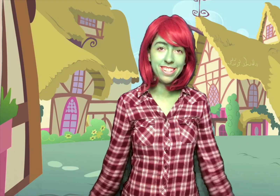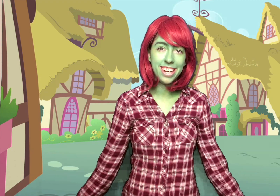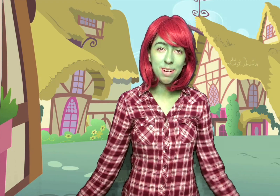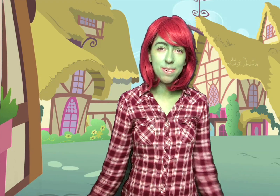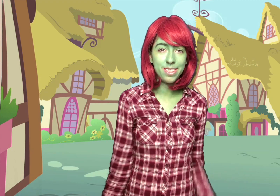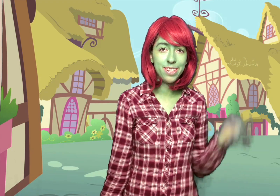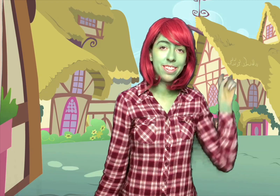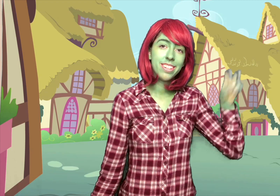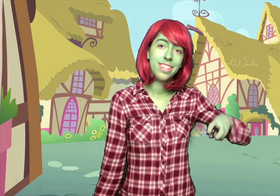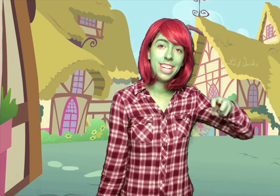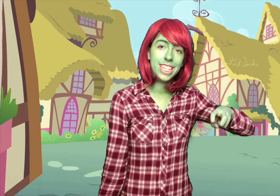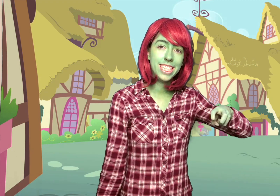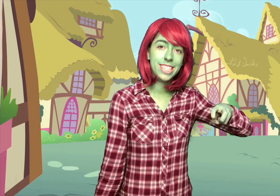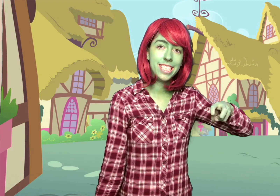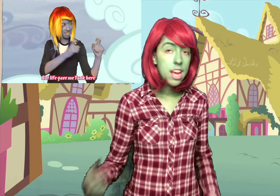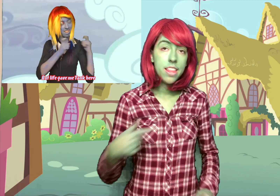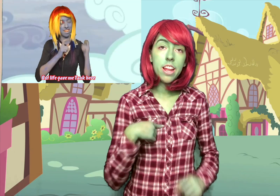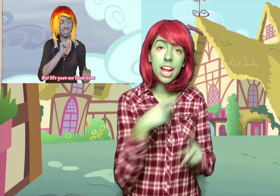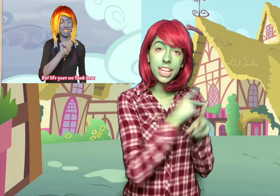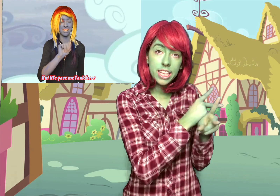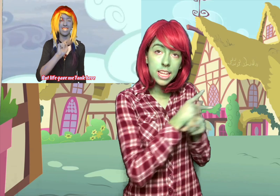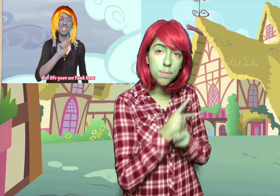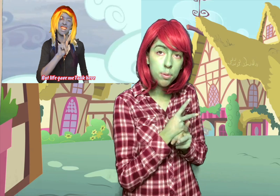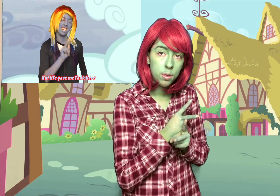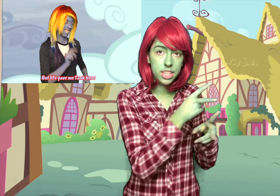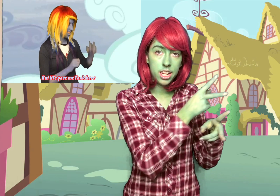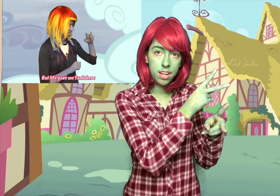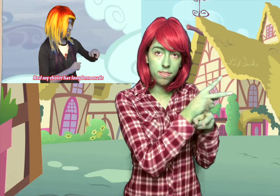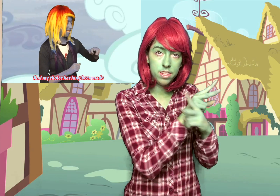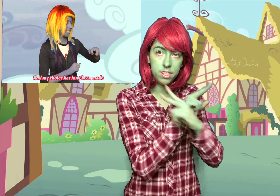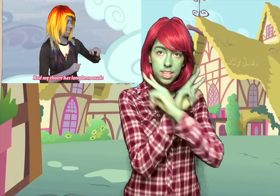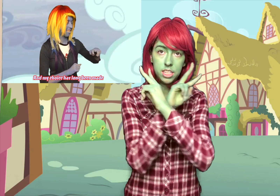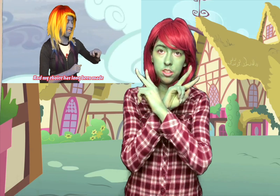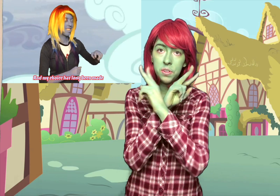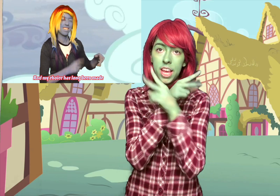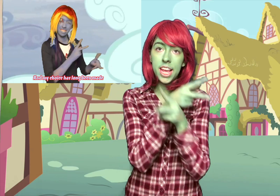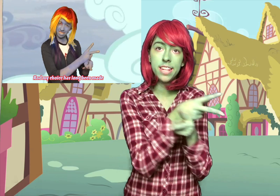an animal so like this then i keep i have is like 2 k hands